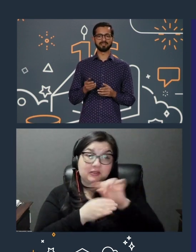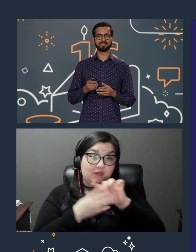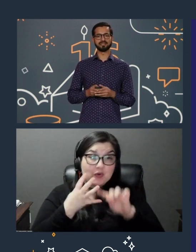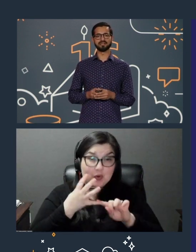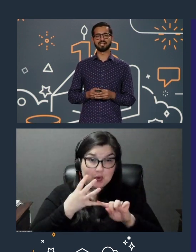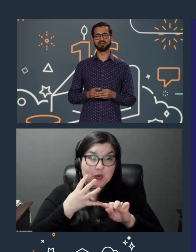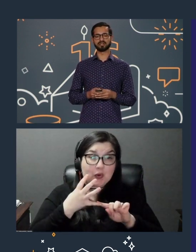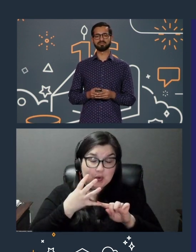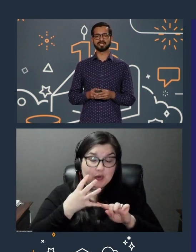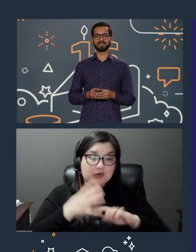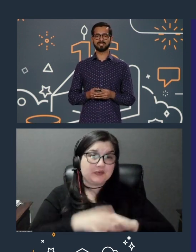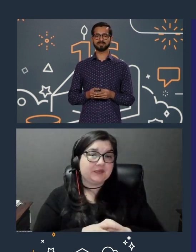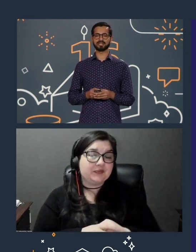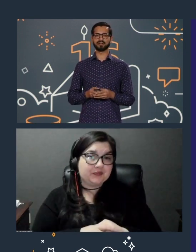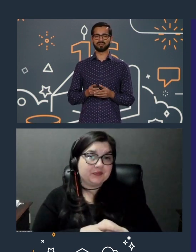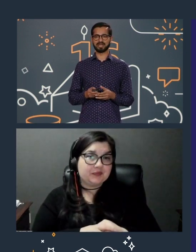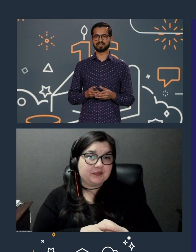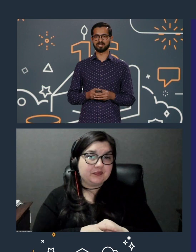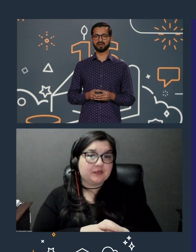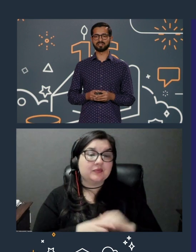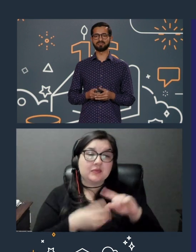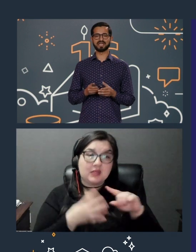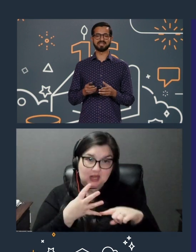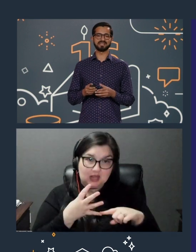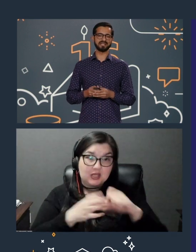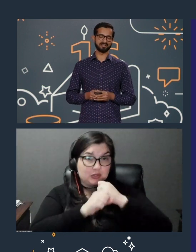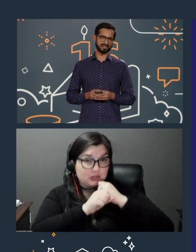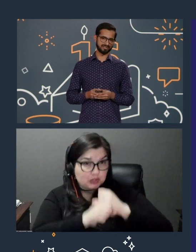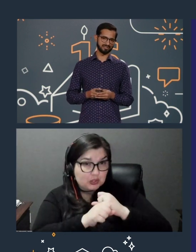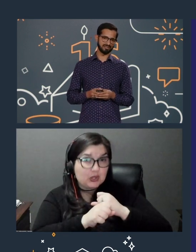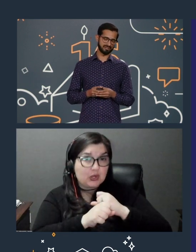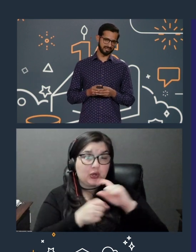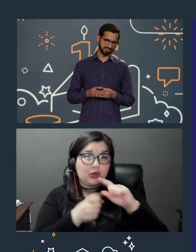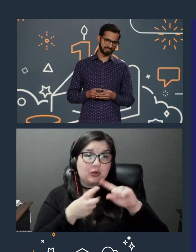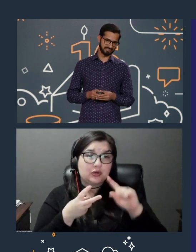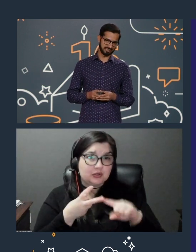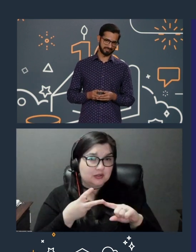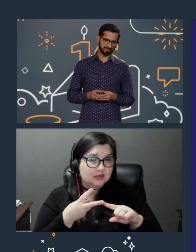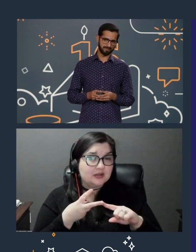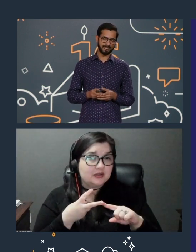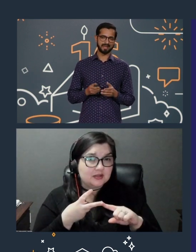The algorithms are secure hash algorithms and cyclical redundancy checks.